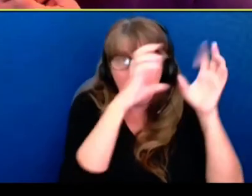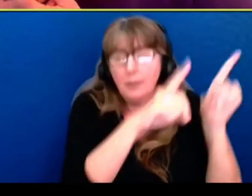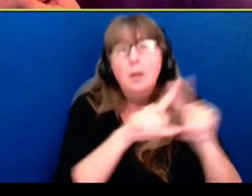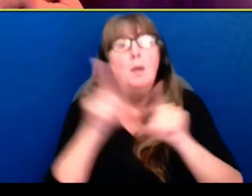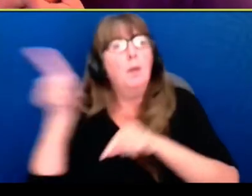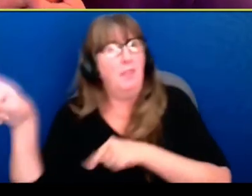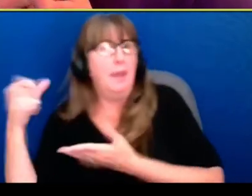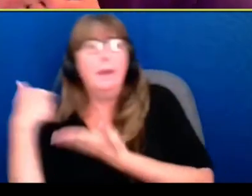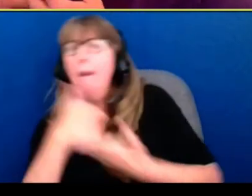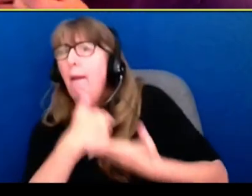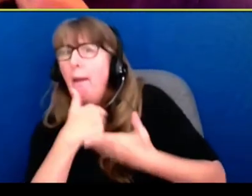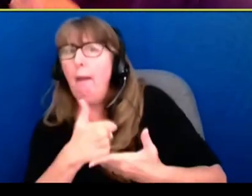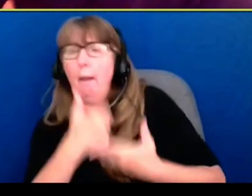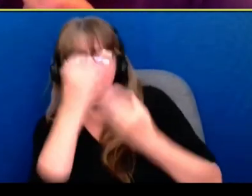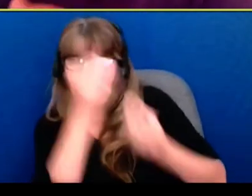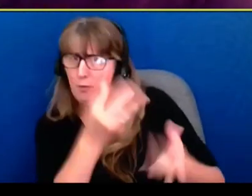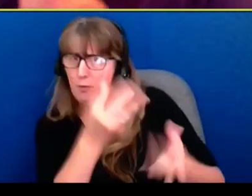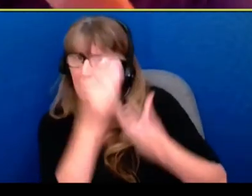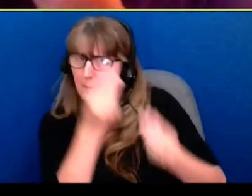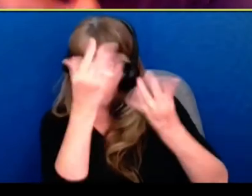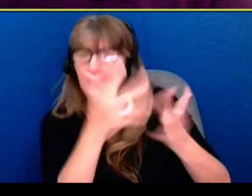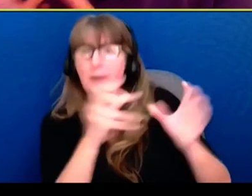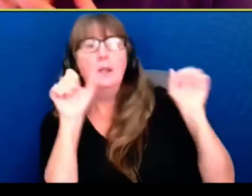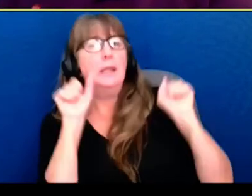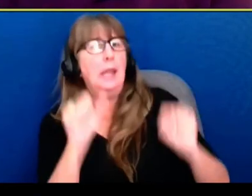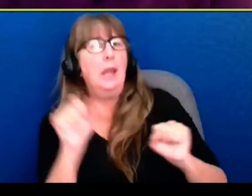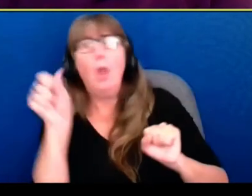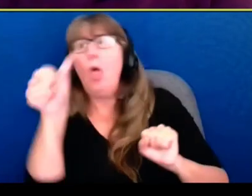they can provide information about other situations that you can then take